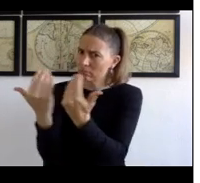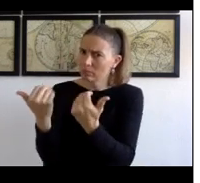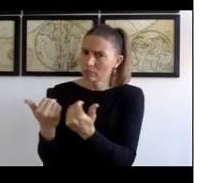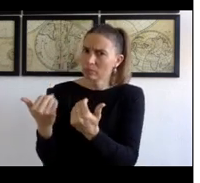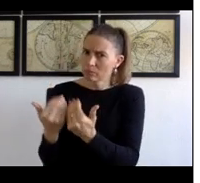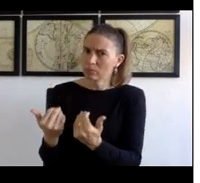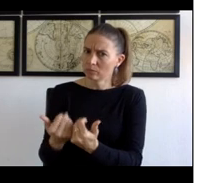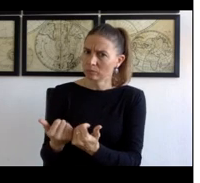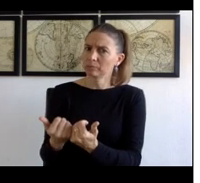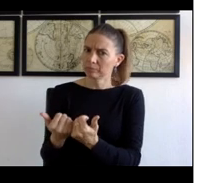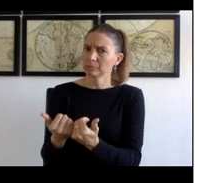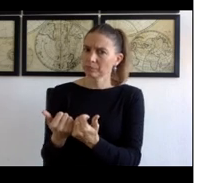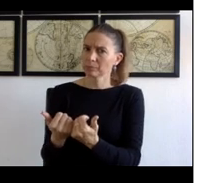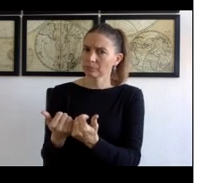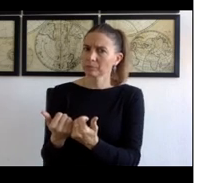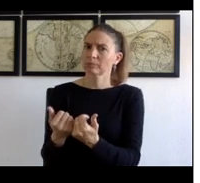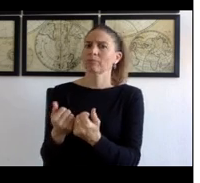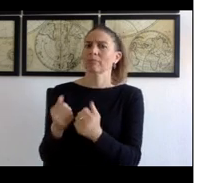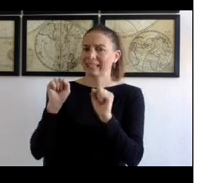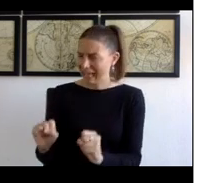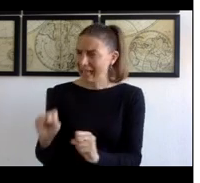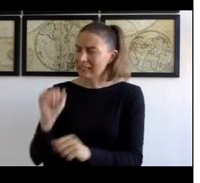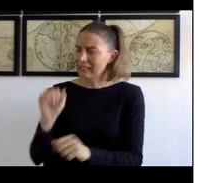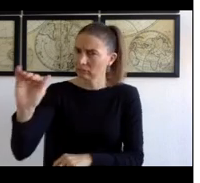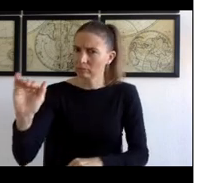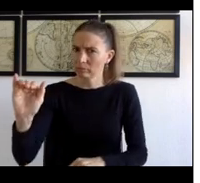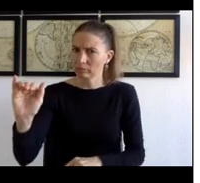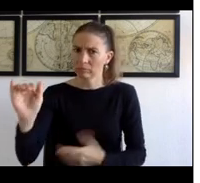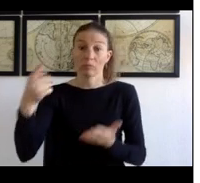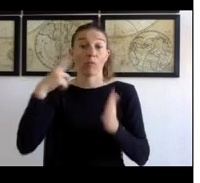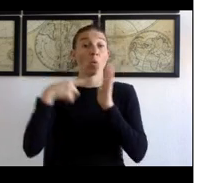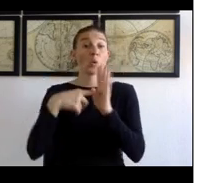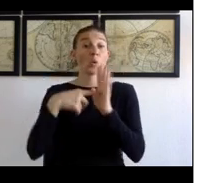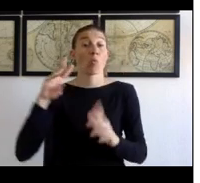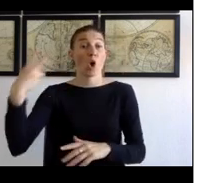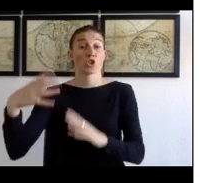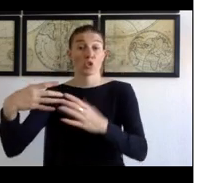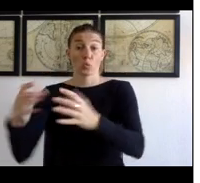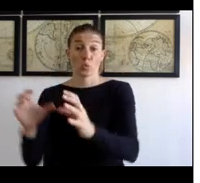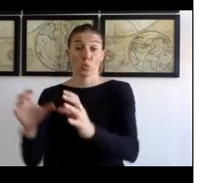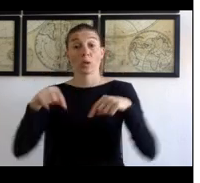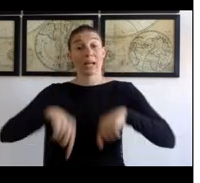Here in Kenya we are lucky that we are members of the technical working group